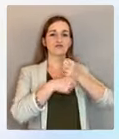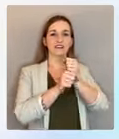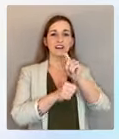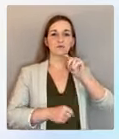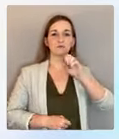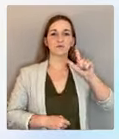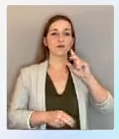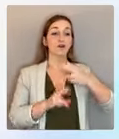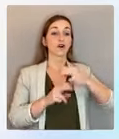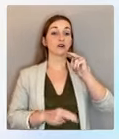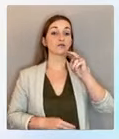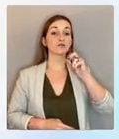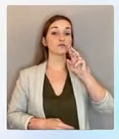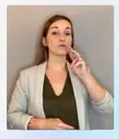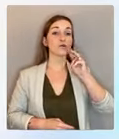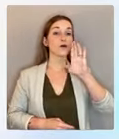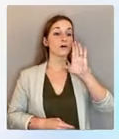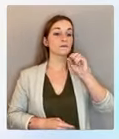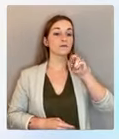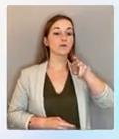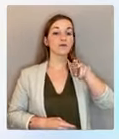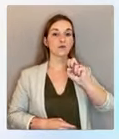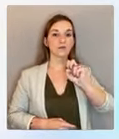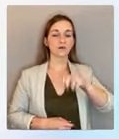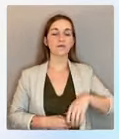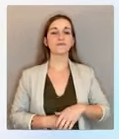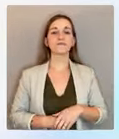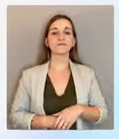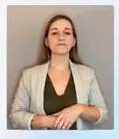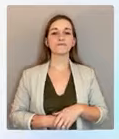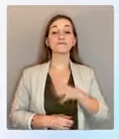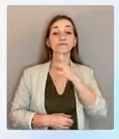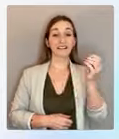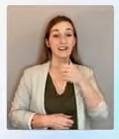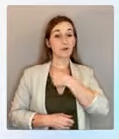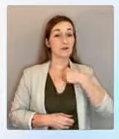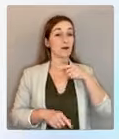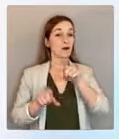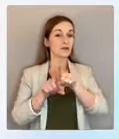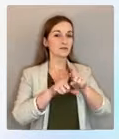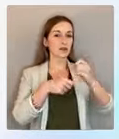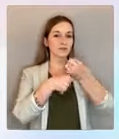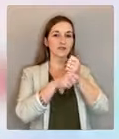which allows you to add multiplayer integration to any Unity app, with a focus on VR and AR. And we're also the creators